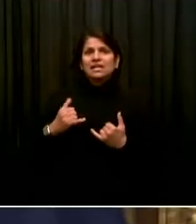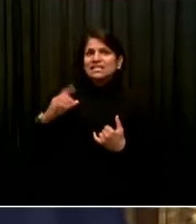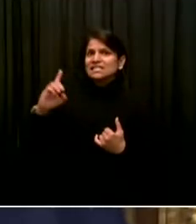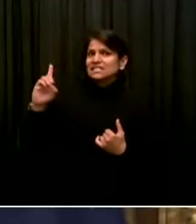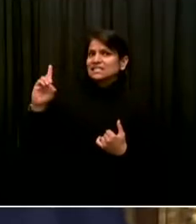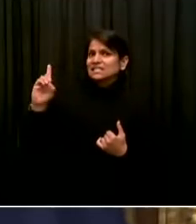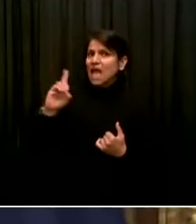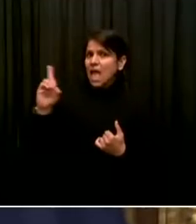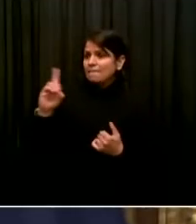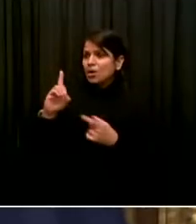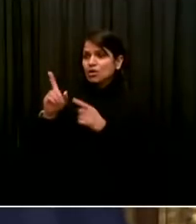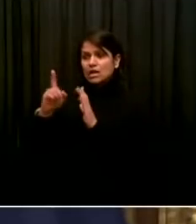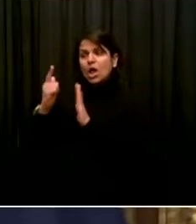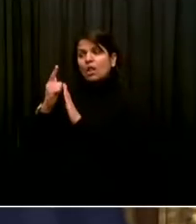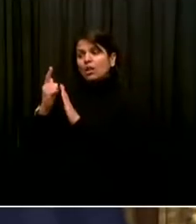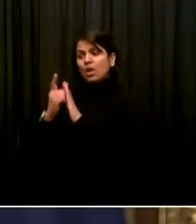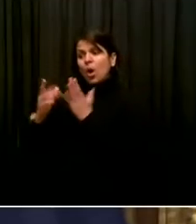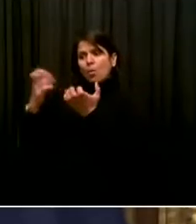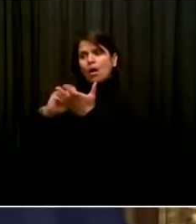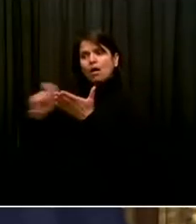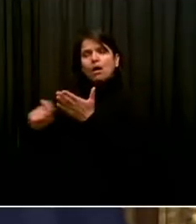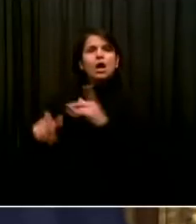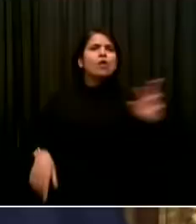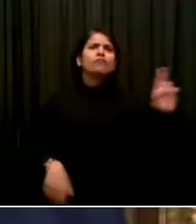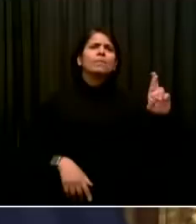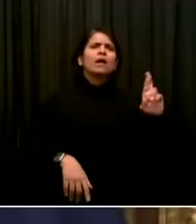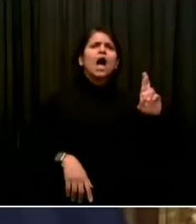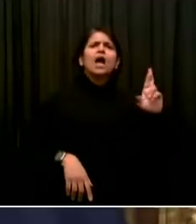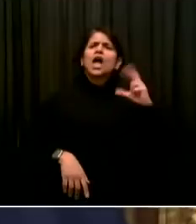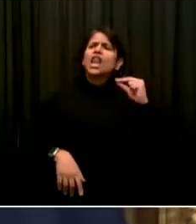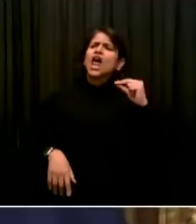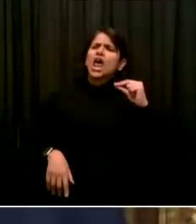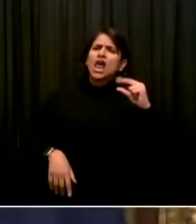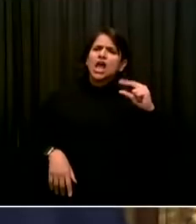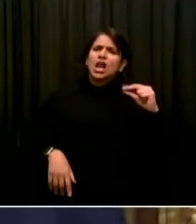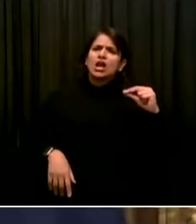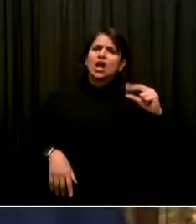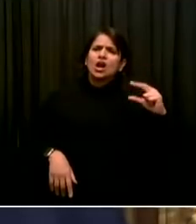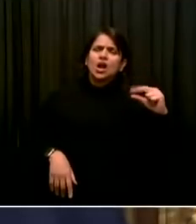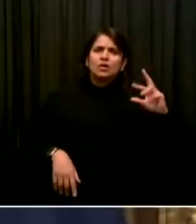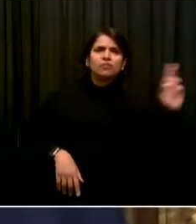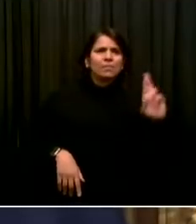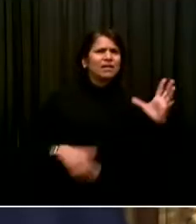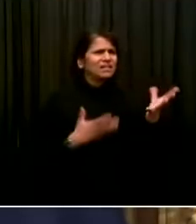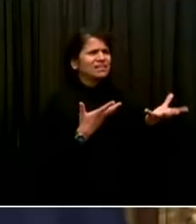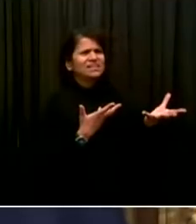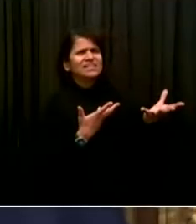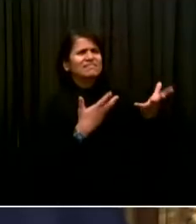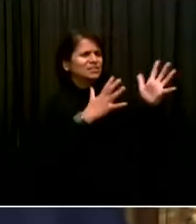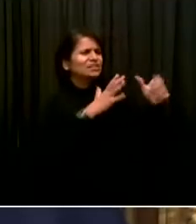ONLOY PPOSITION WE MUST FIND OTHER WAYS. AS I SAID TO MY FELLOW MAYORS IN